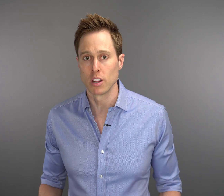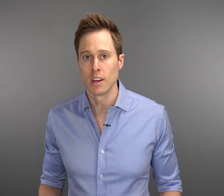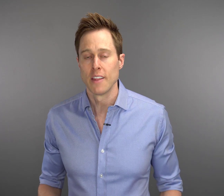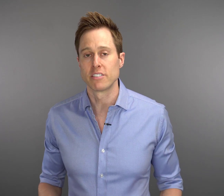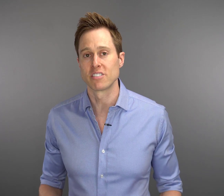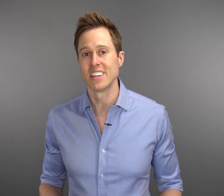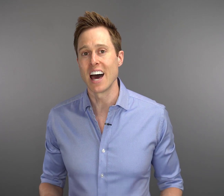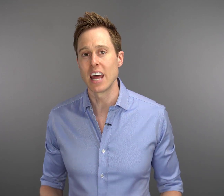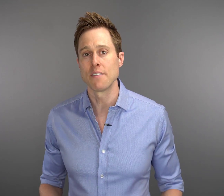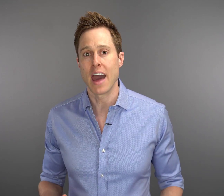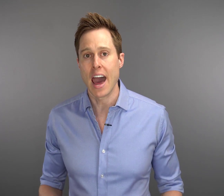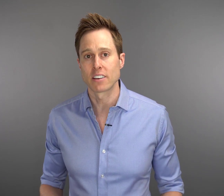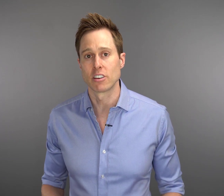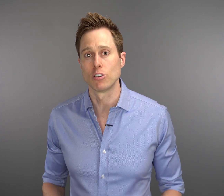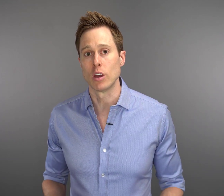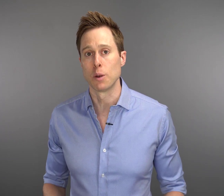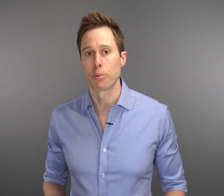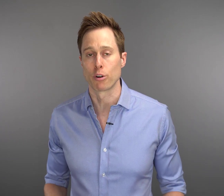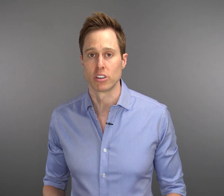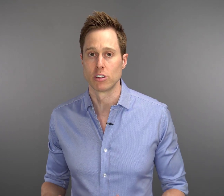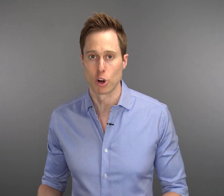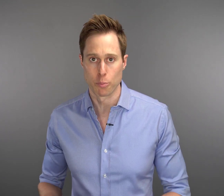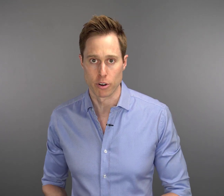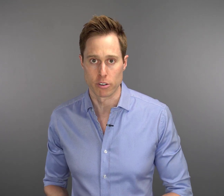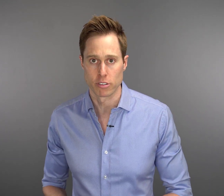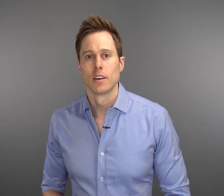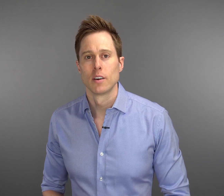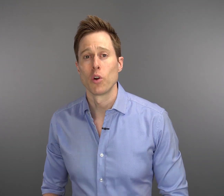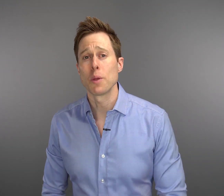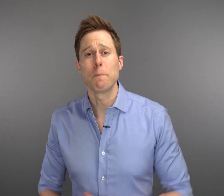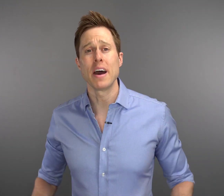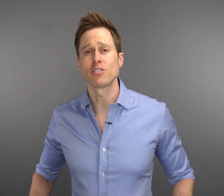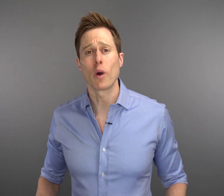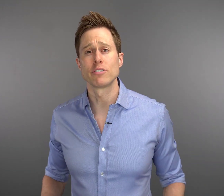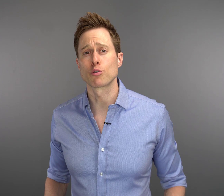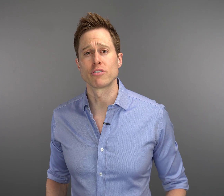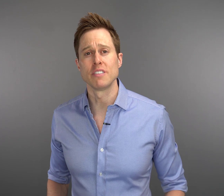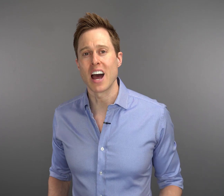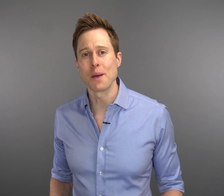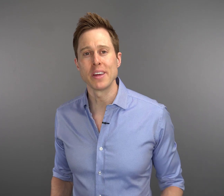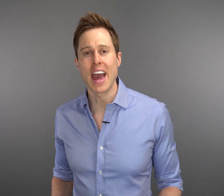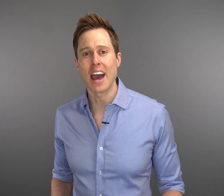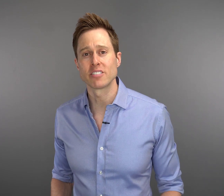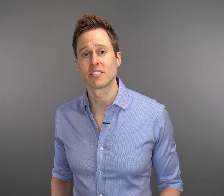that does not access to in-person interpreters. One of the best ways to receive timely access